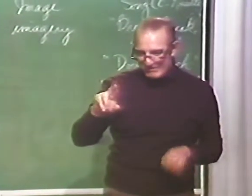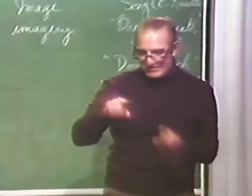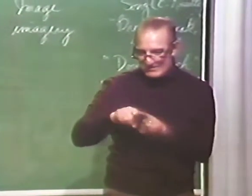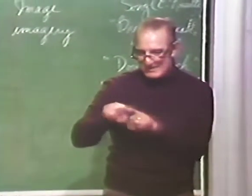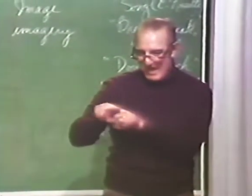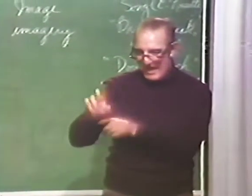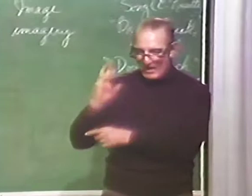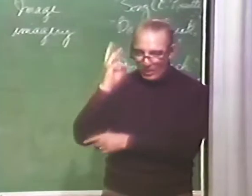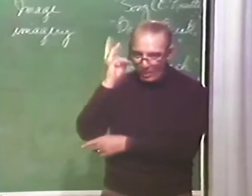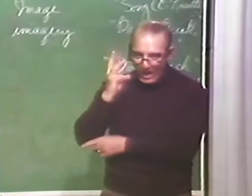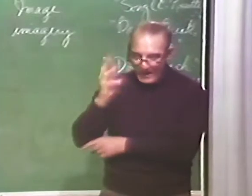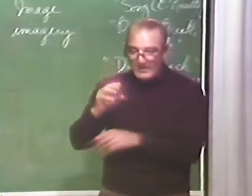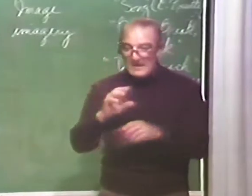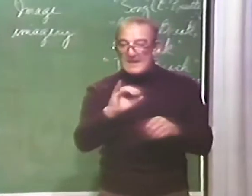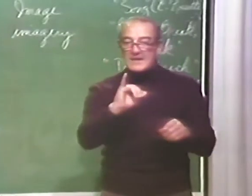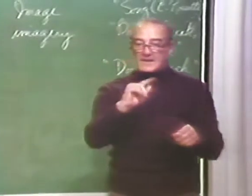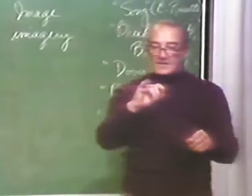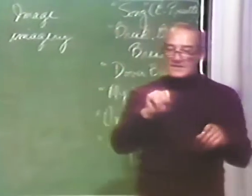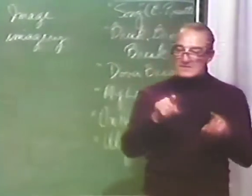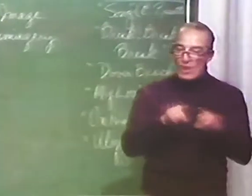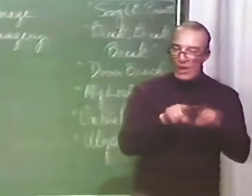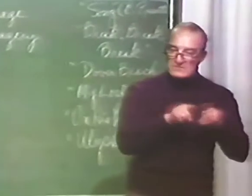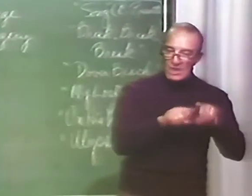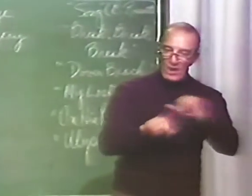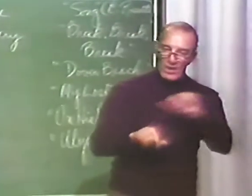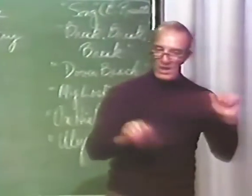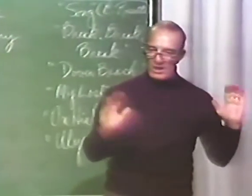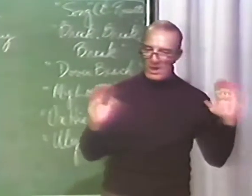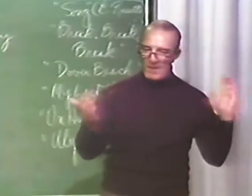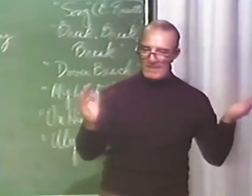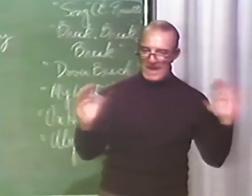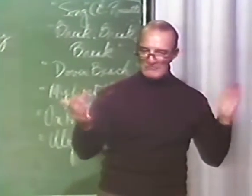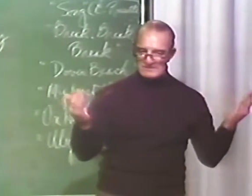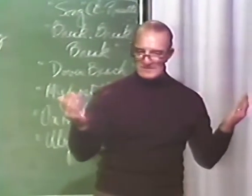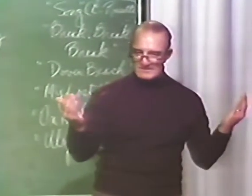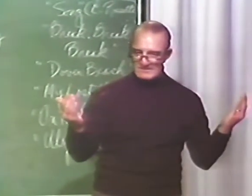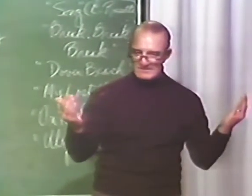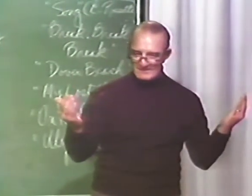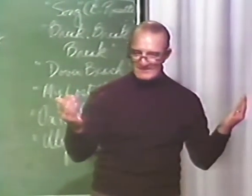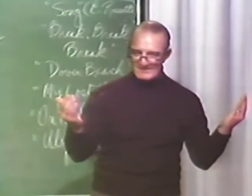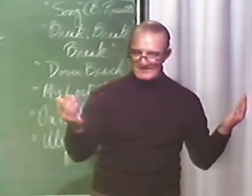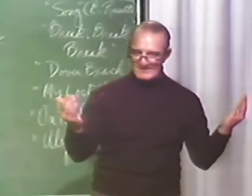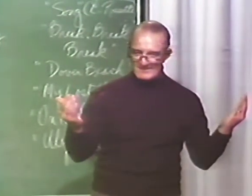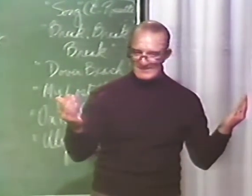"THE AIR'S LIKE WINE." IT IS ALSO A COMPARISON.